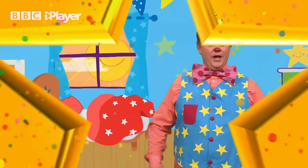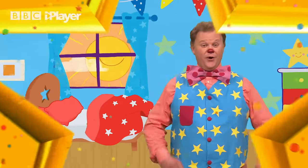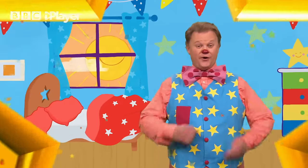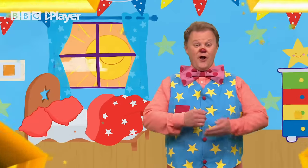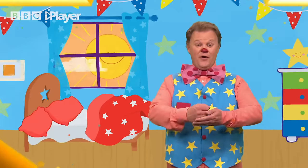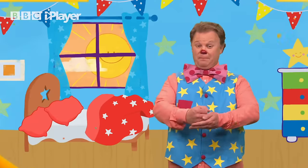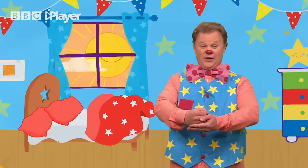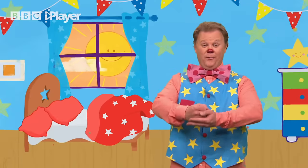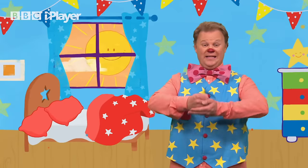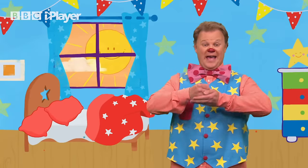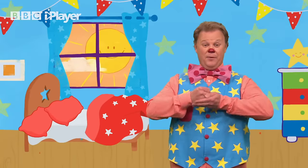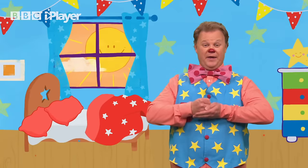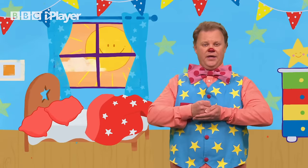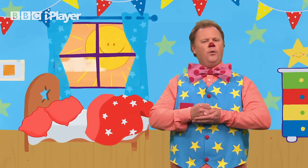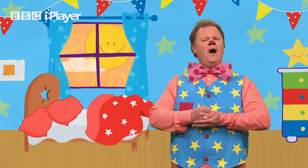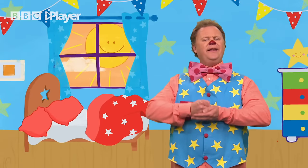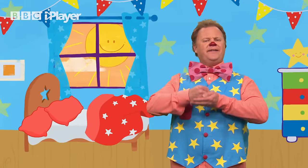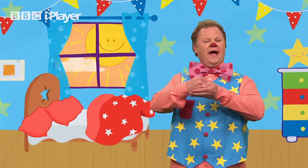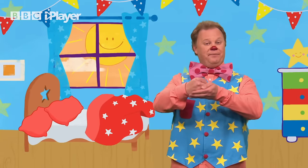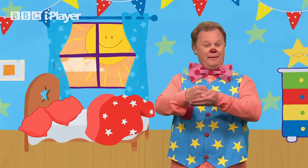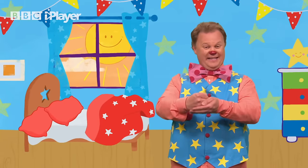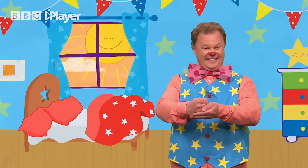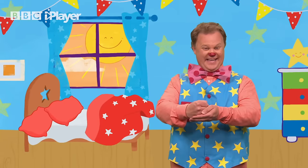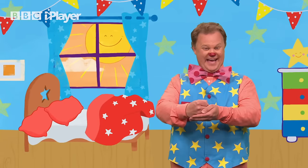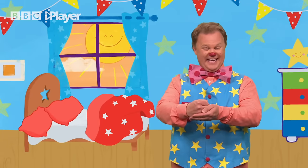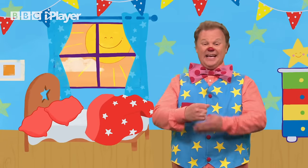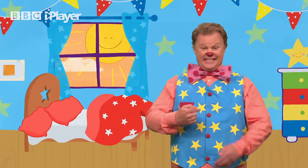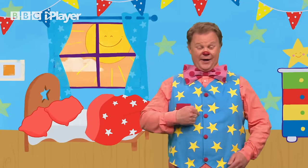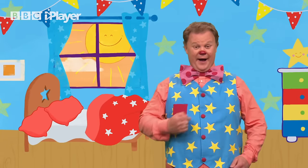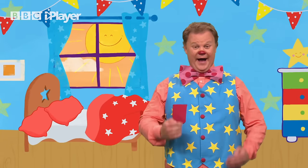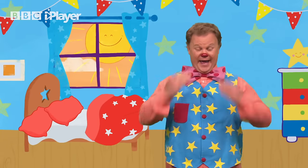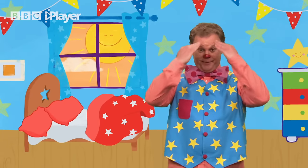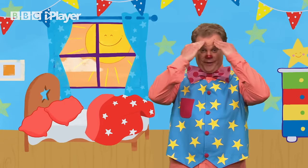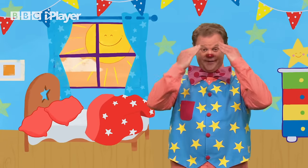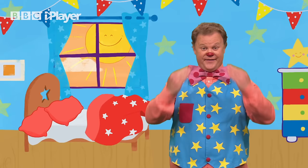your grown-ups always helping you why not help them instead so i am going to